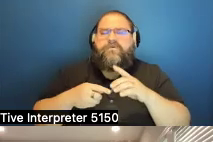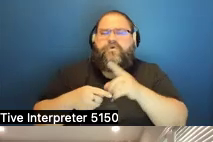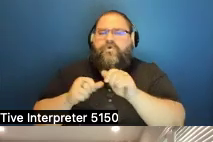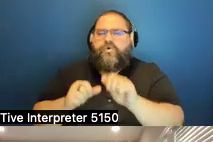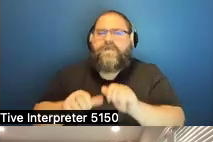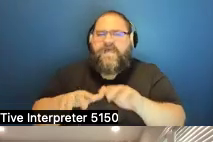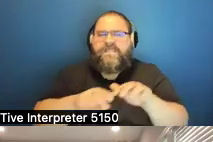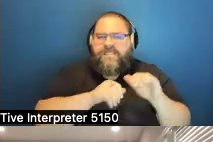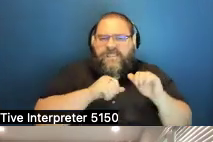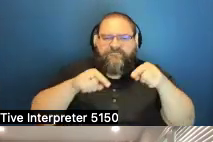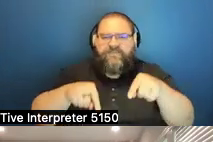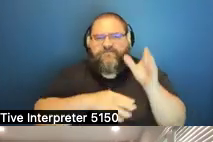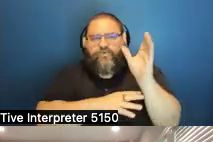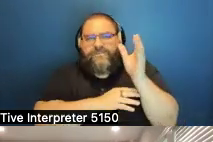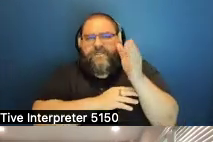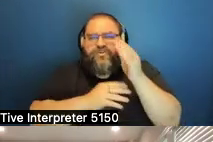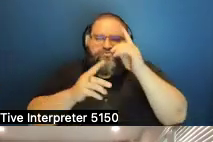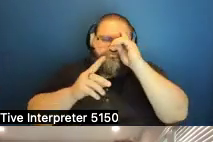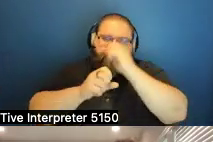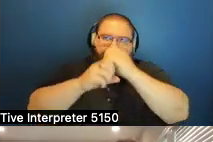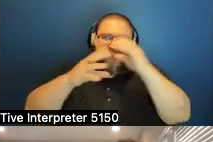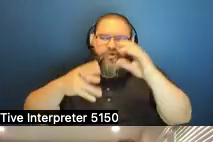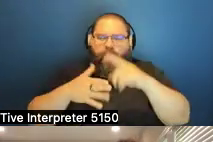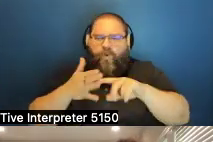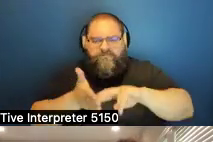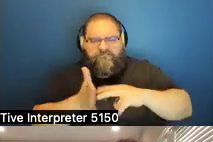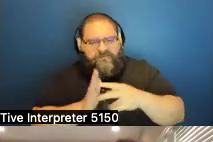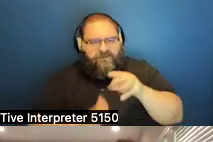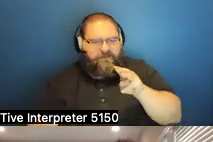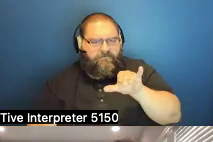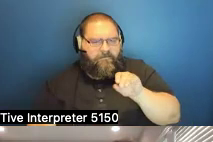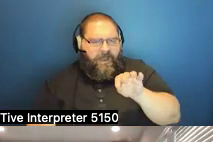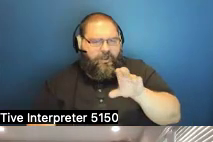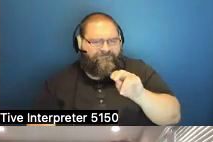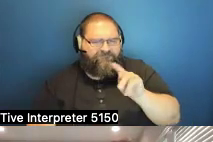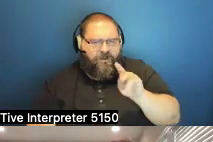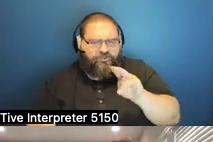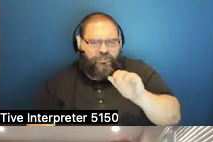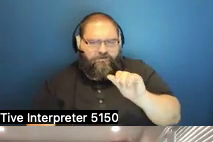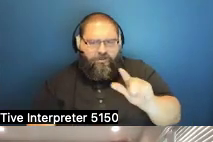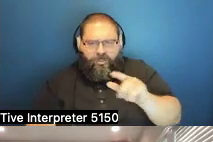understanding of what myofunctional therapy is. 19:31:49 But breathing and sleep…